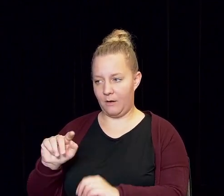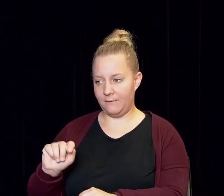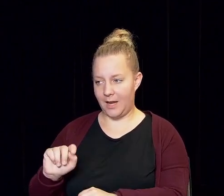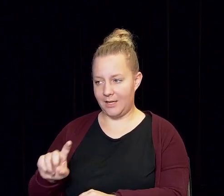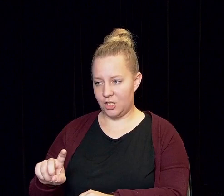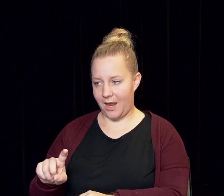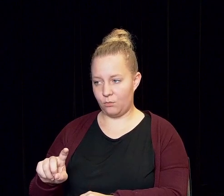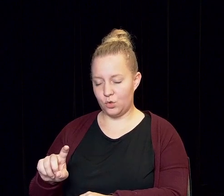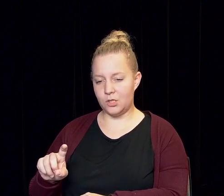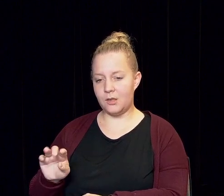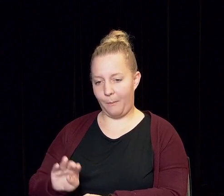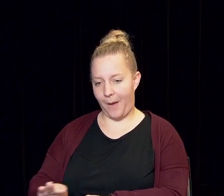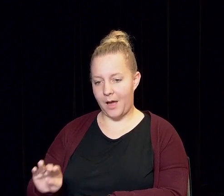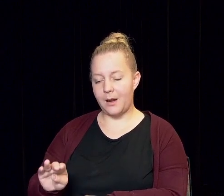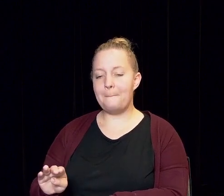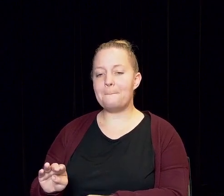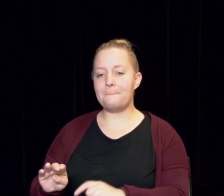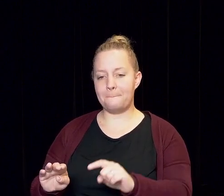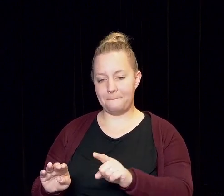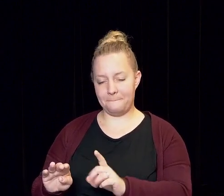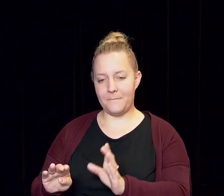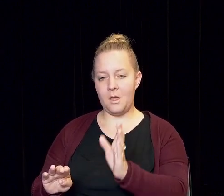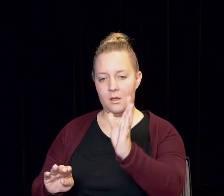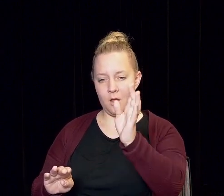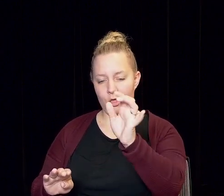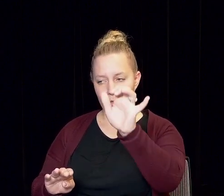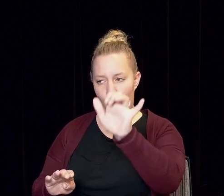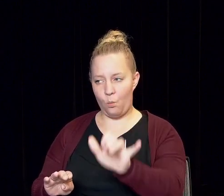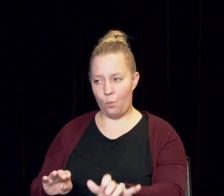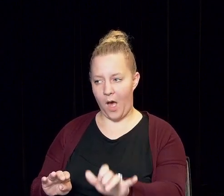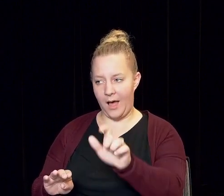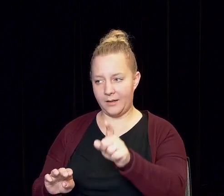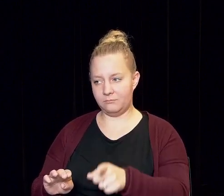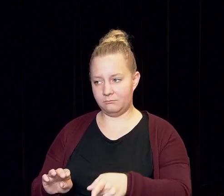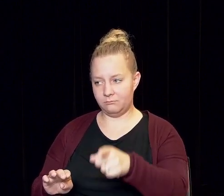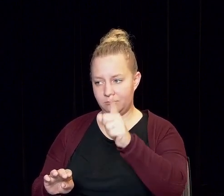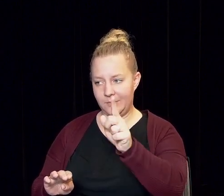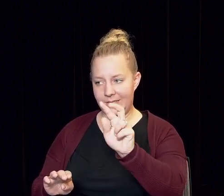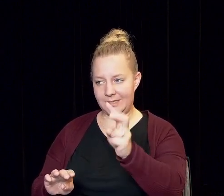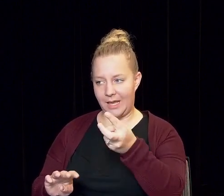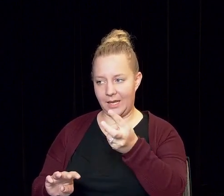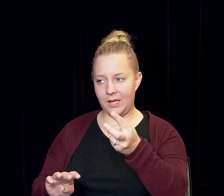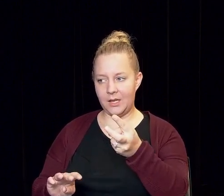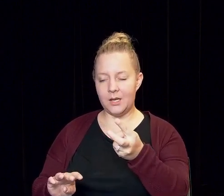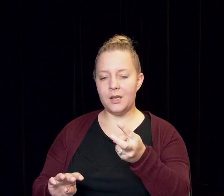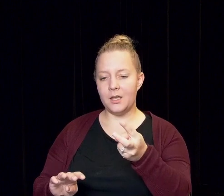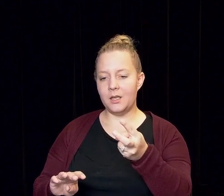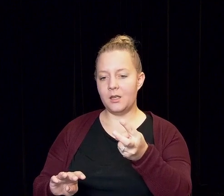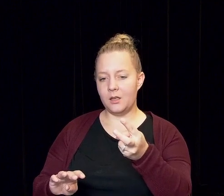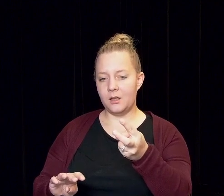here. And then, the y-axis is the one that always comes second. So first, we get get touchdowns